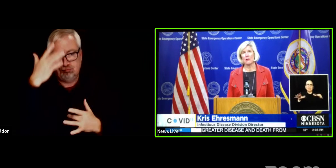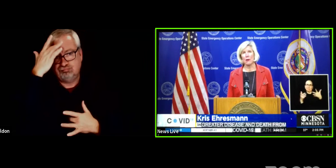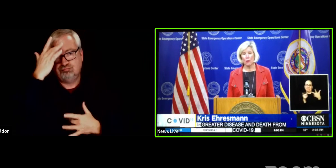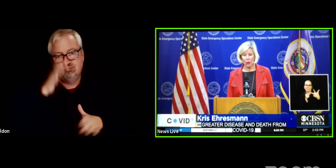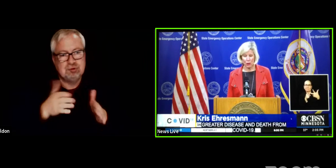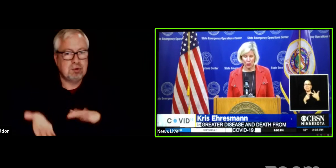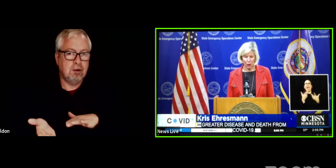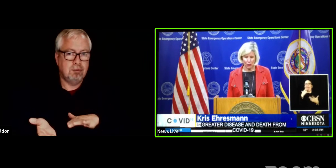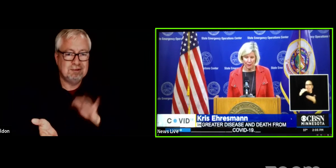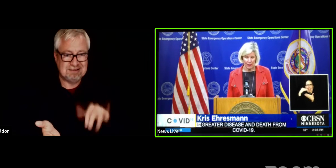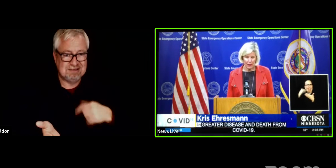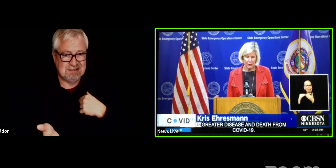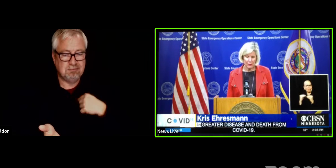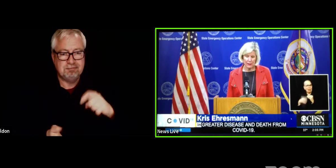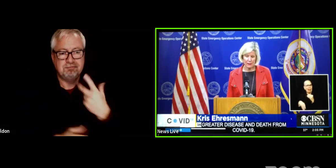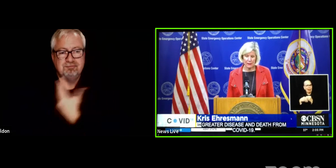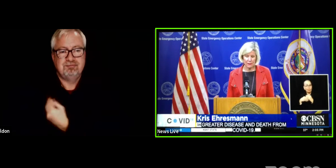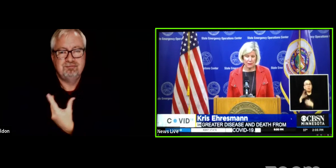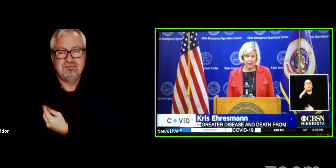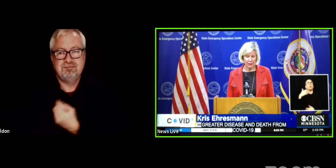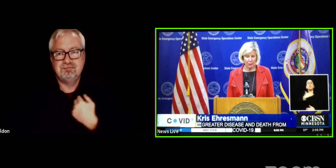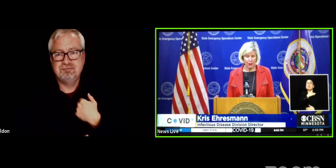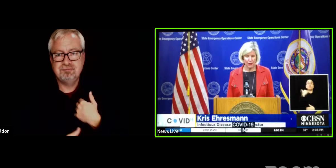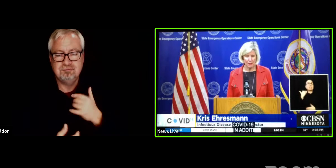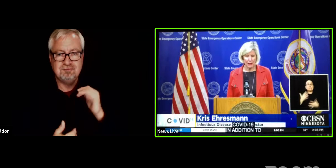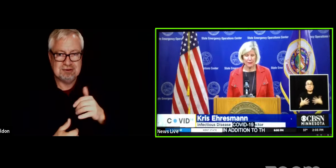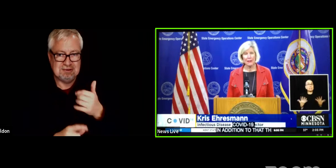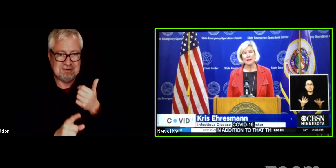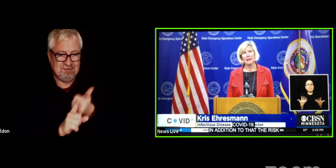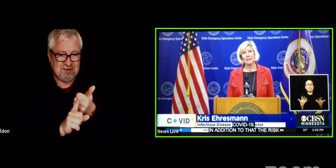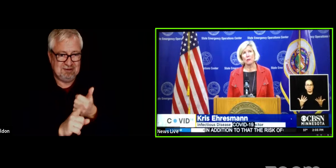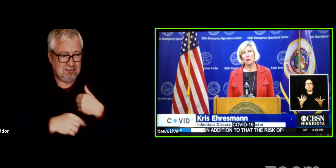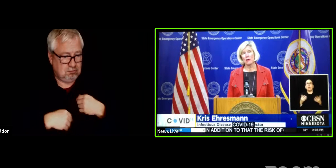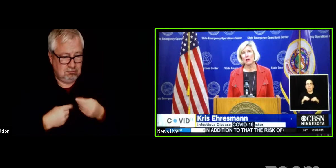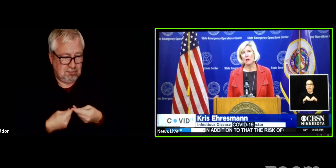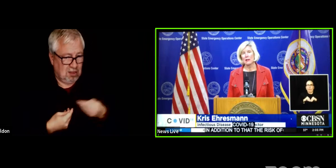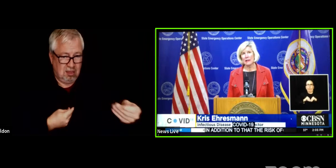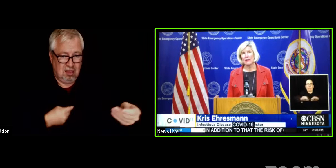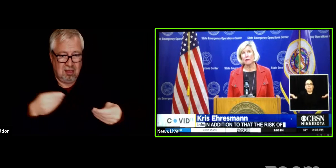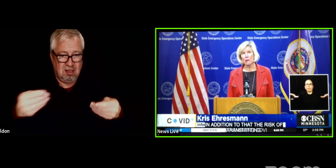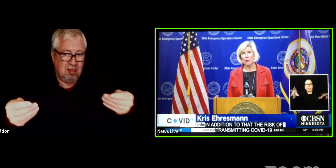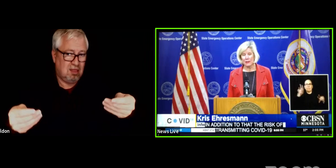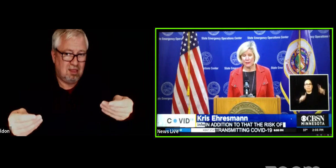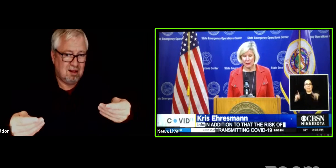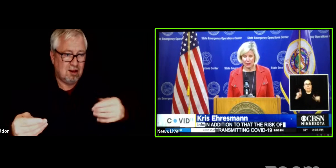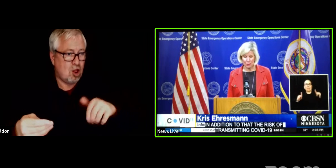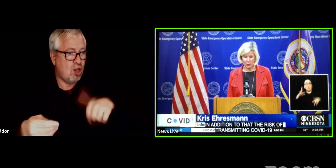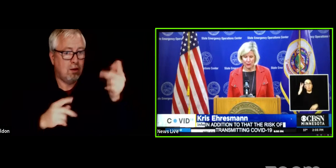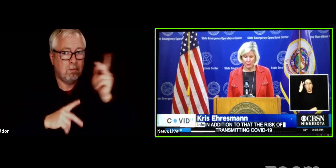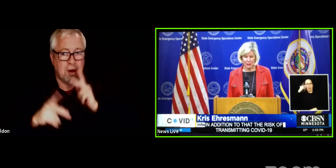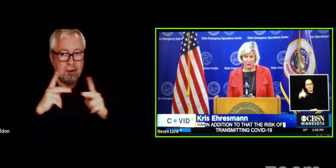EITHER AT WORK OR HOME. SO THESE INDIVIDUALS HAVE PRIORITY BECAUSE THEY LIVE AND WORK -- LIVE OR WORK IN SETTINGS WHERE TRANSMISSION